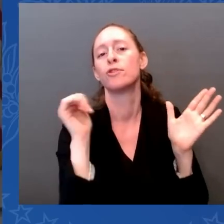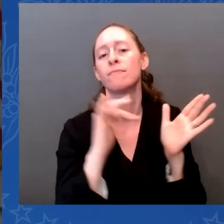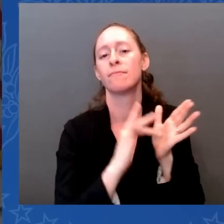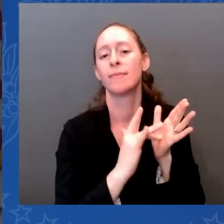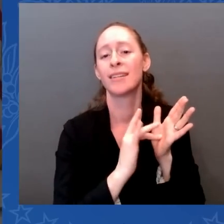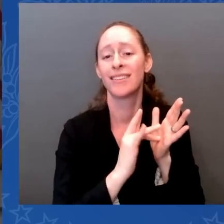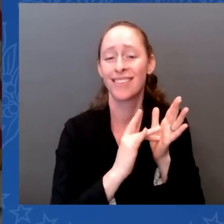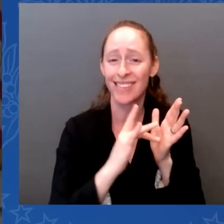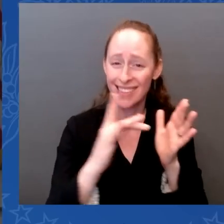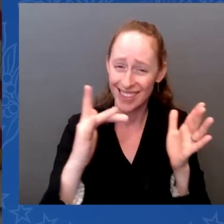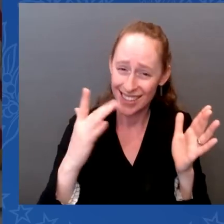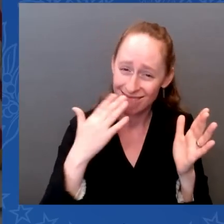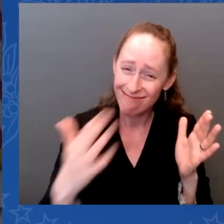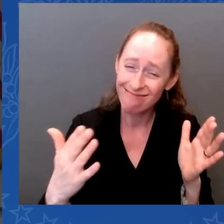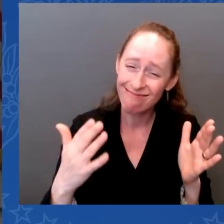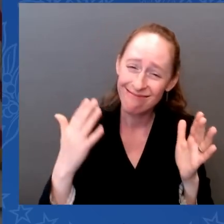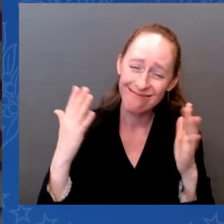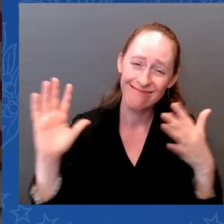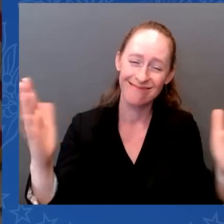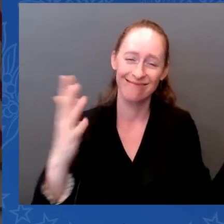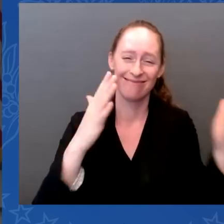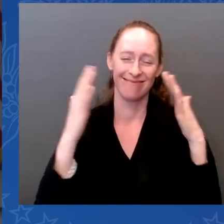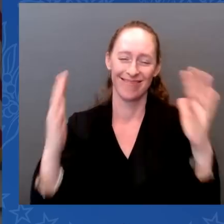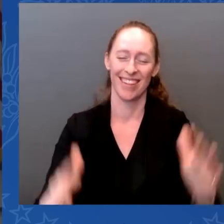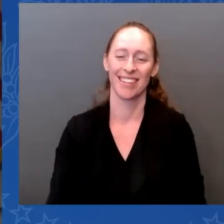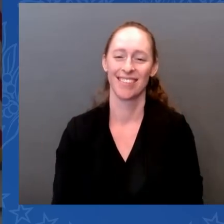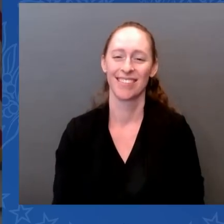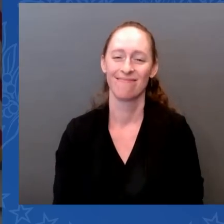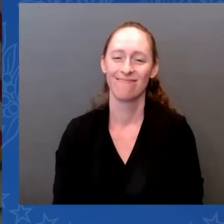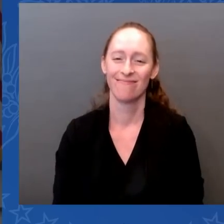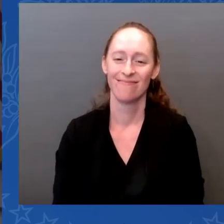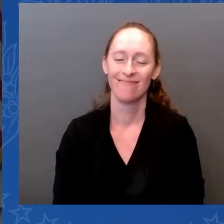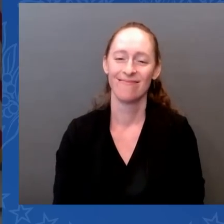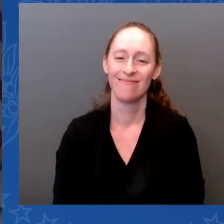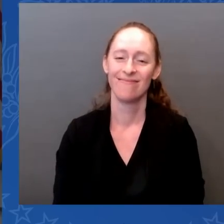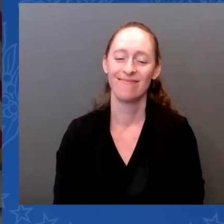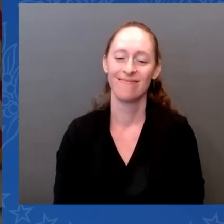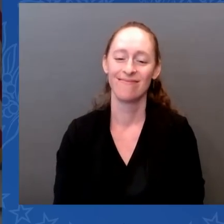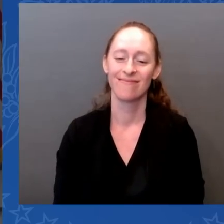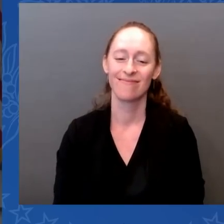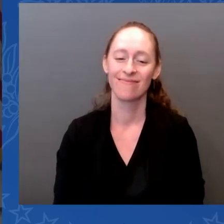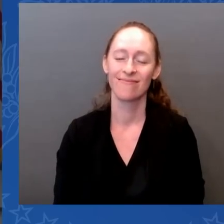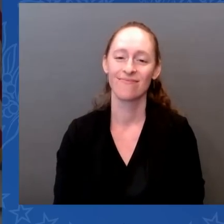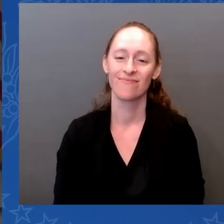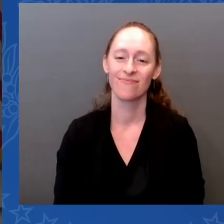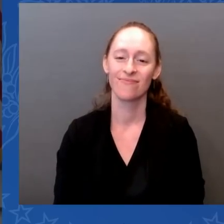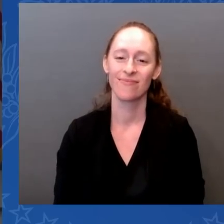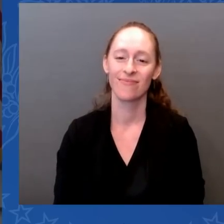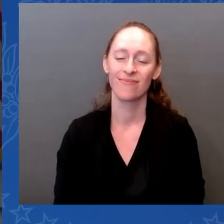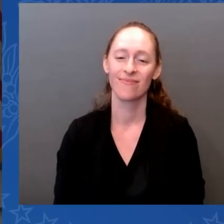Crack down on drug corporation price gouging by acquiring manufacturers